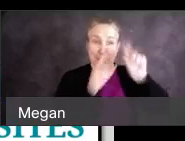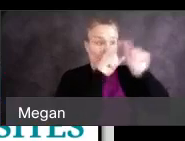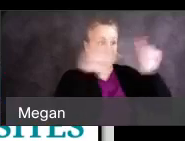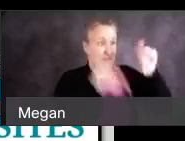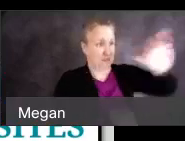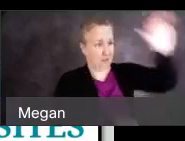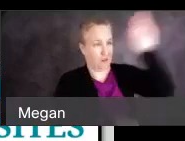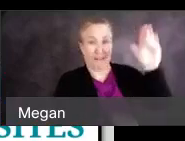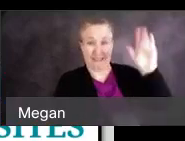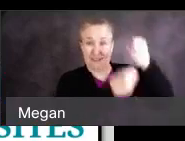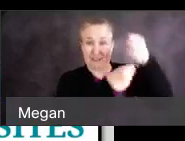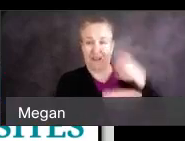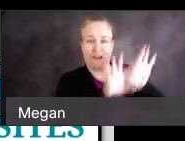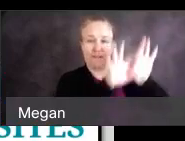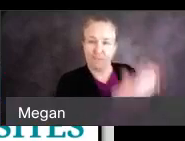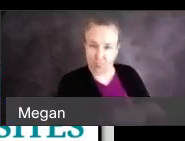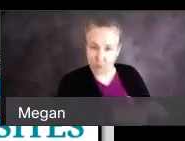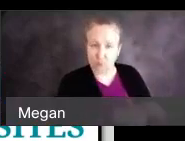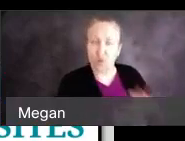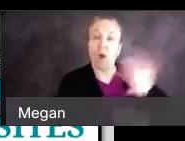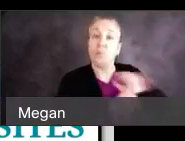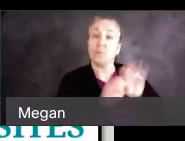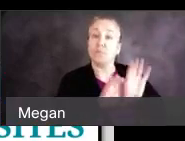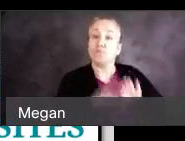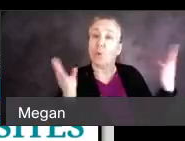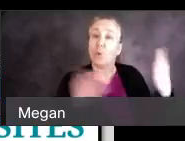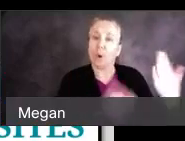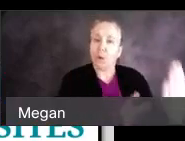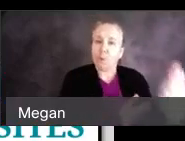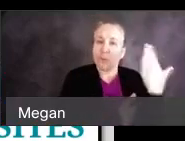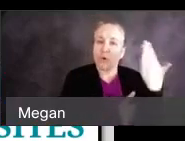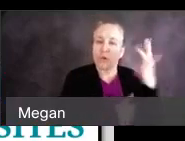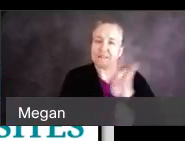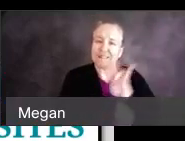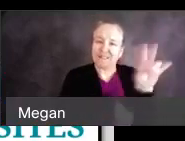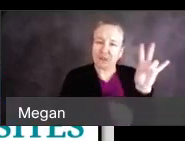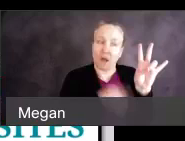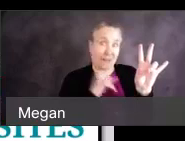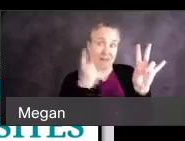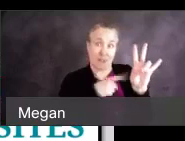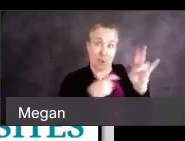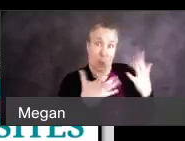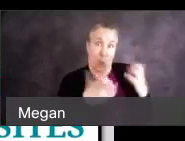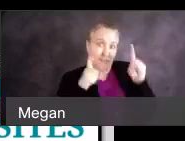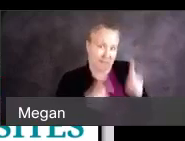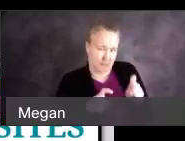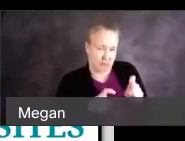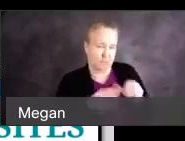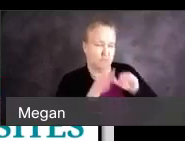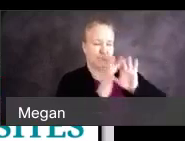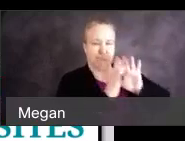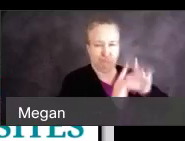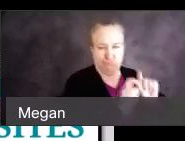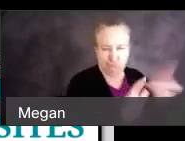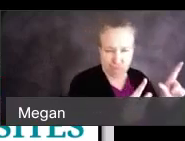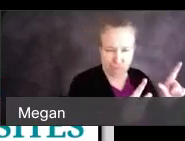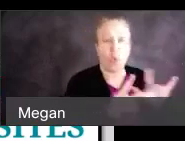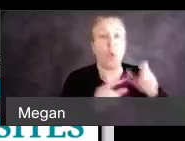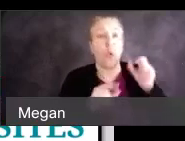And those appointments open at 7:00 AM on the day of testing. You can also register by phone at